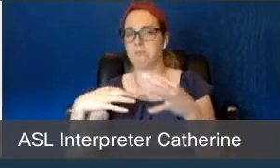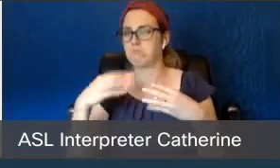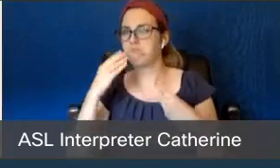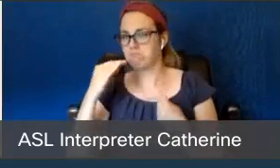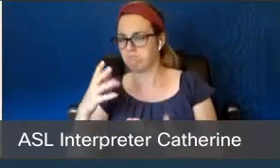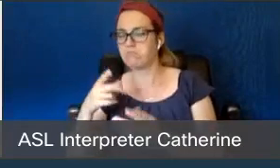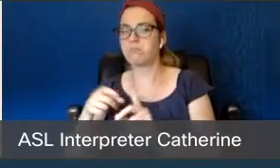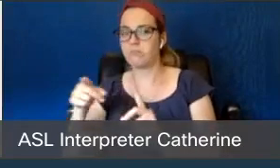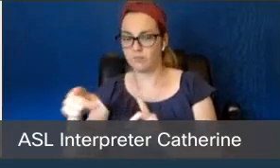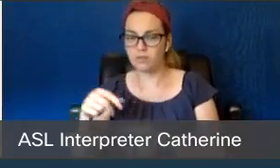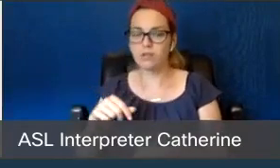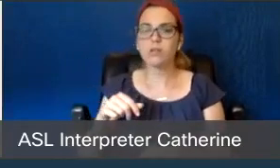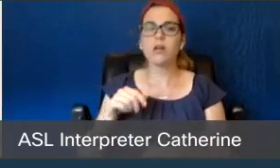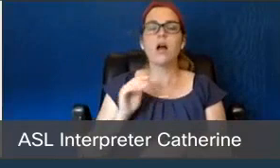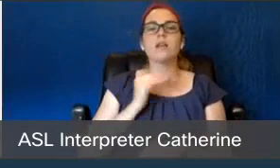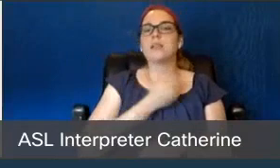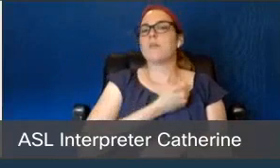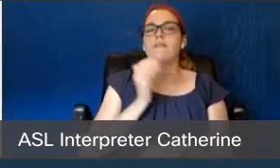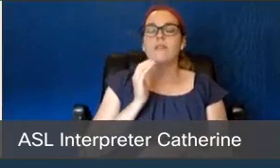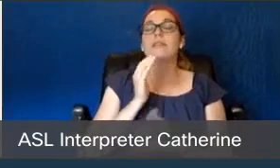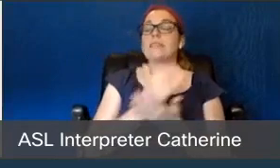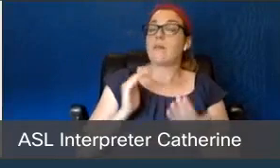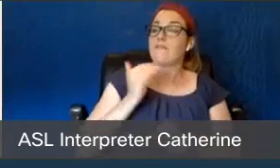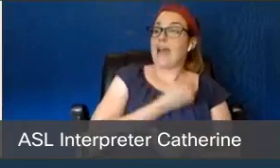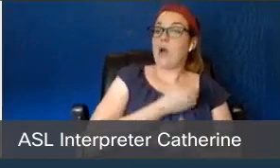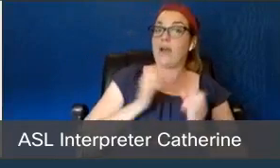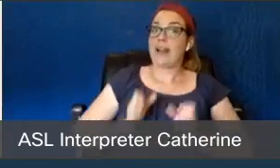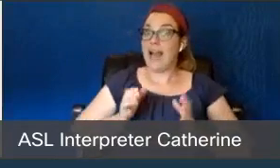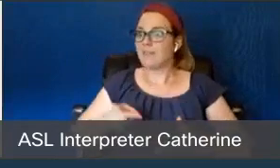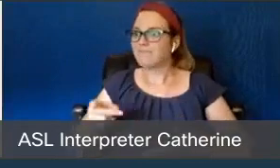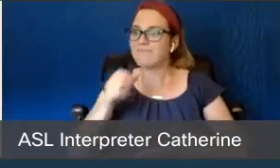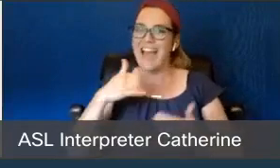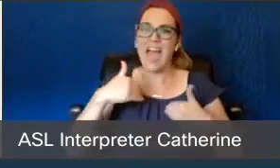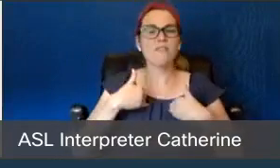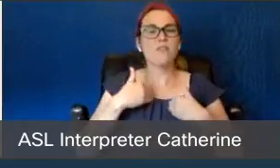that some of our clients are going through by not having a proper ID, not having everything in their hand